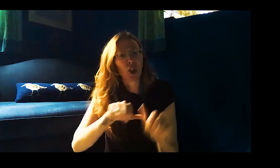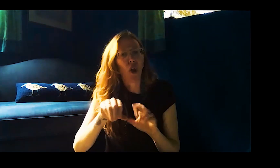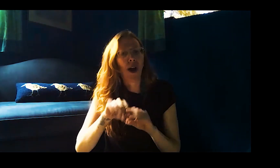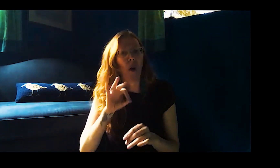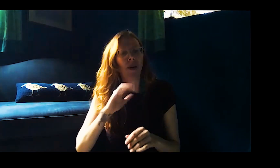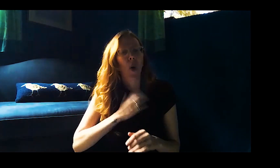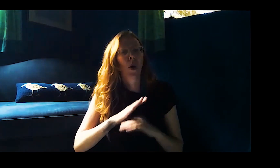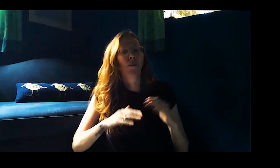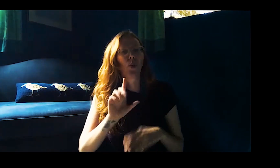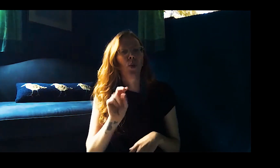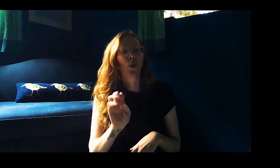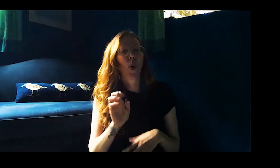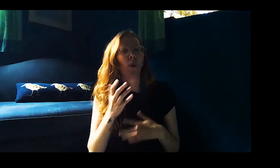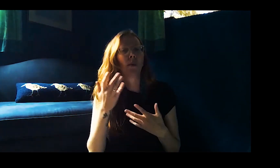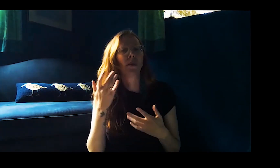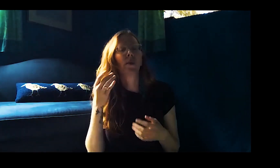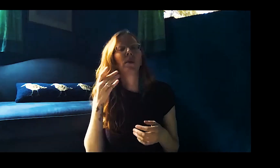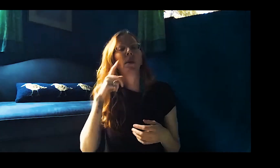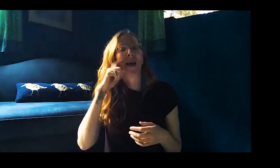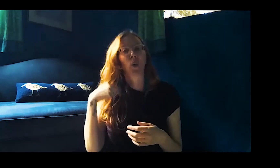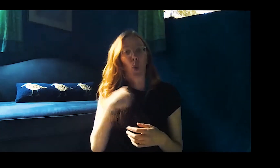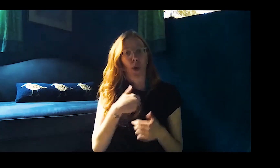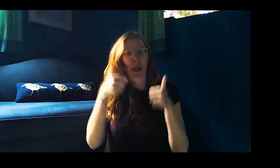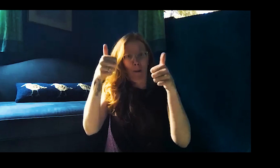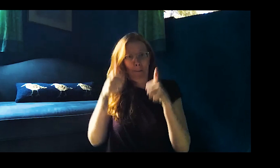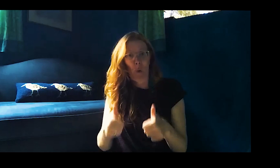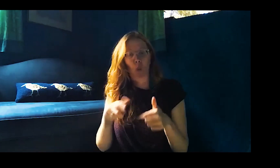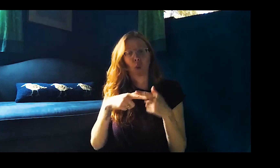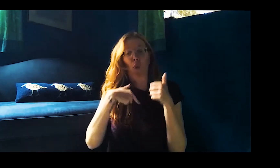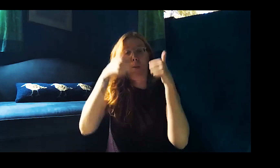other feedback and really push each other outside of our comfort zones, and the rule is when we post